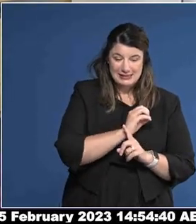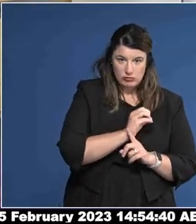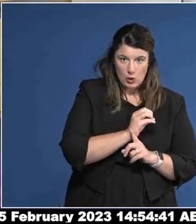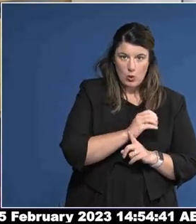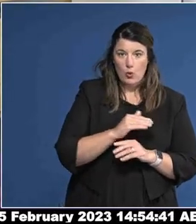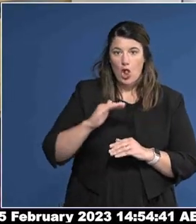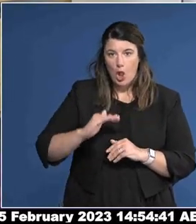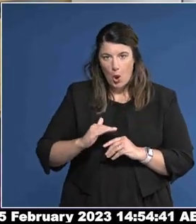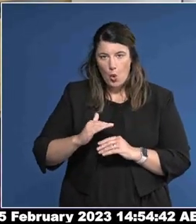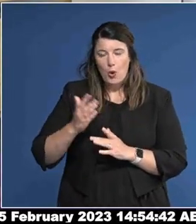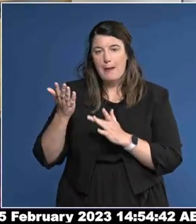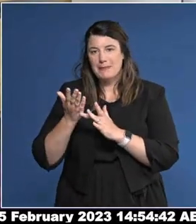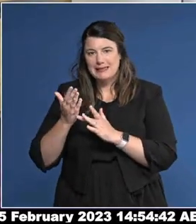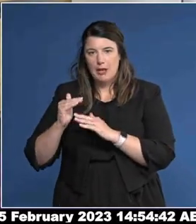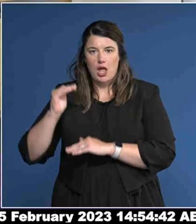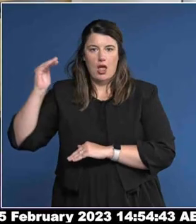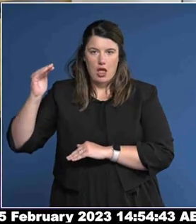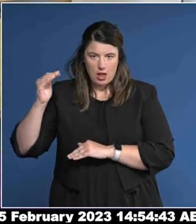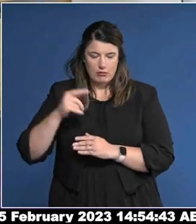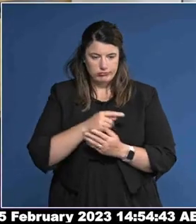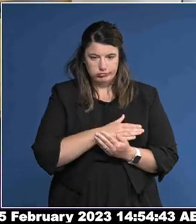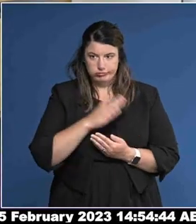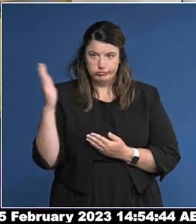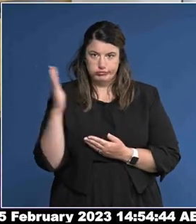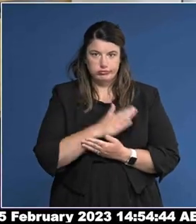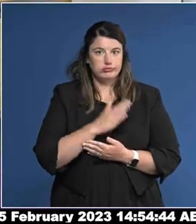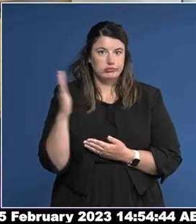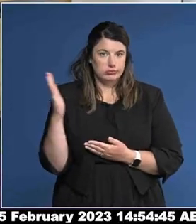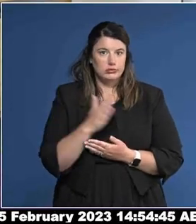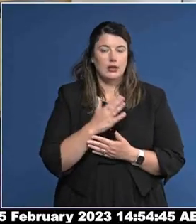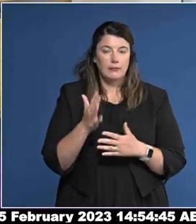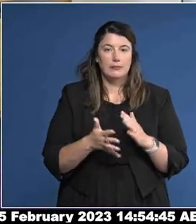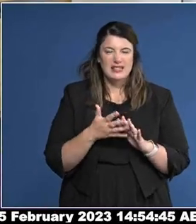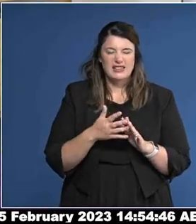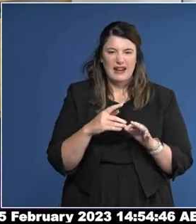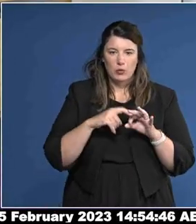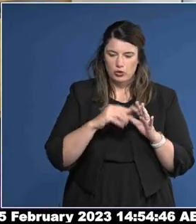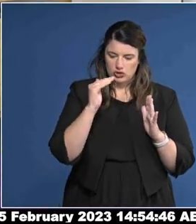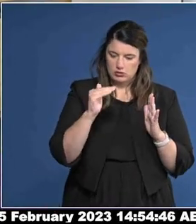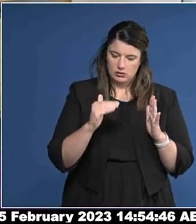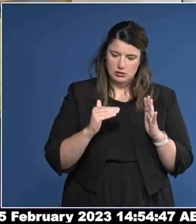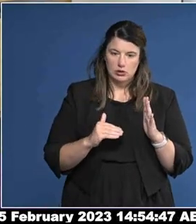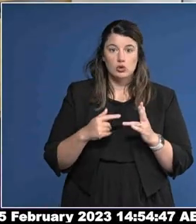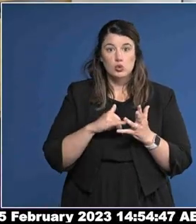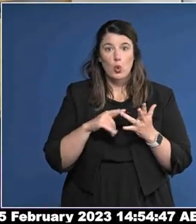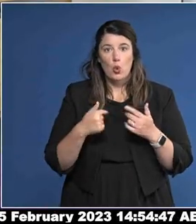And then it sets a series of questions to work through to make an assessment in relation to risk.